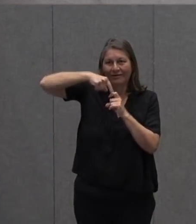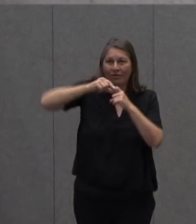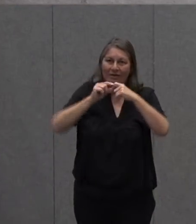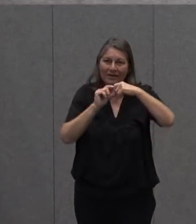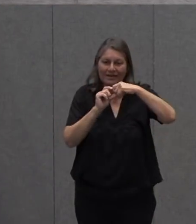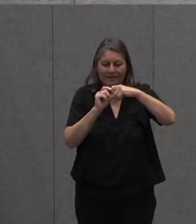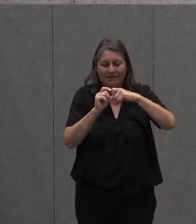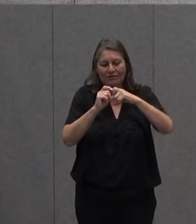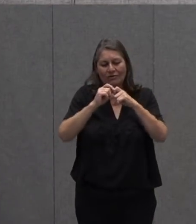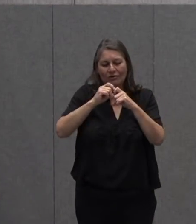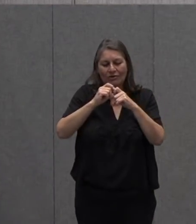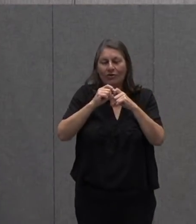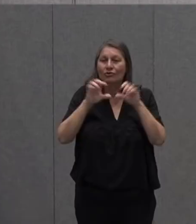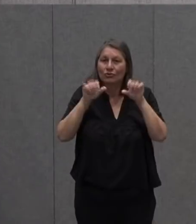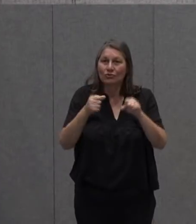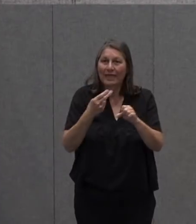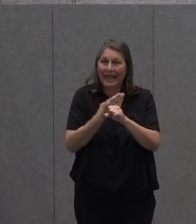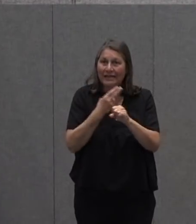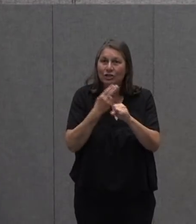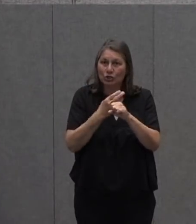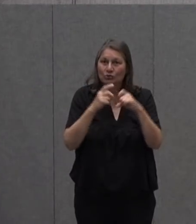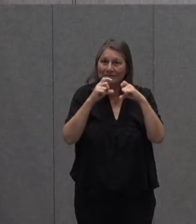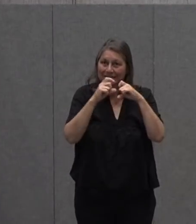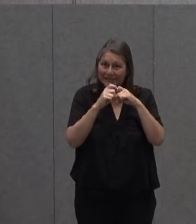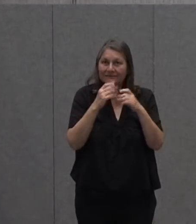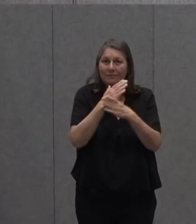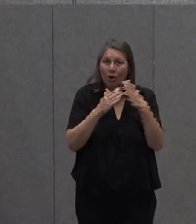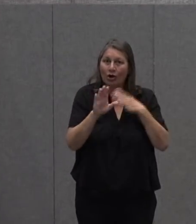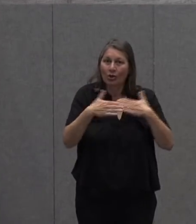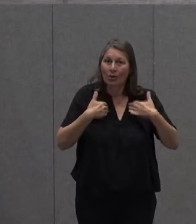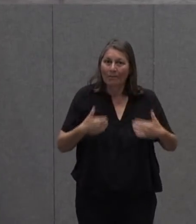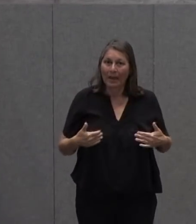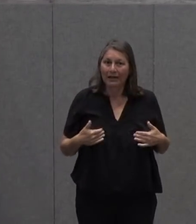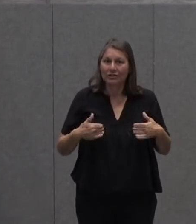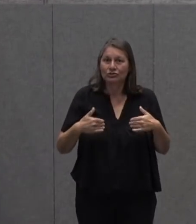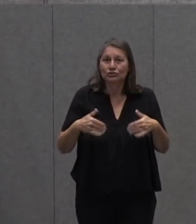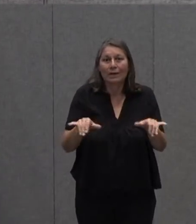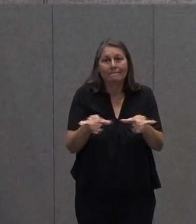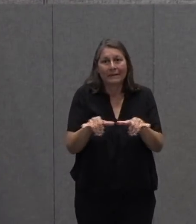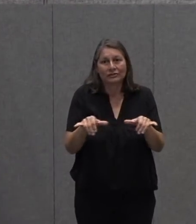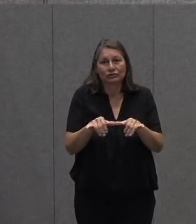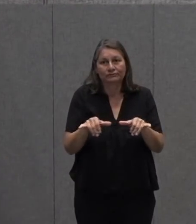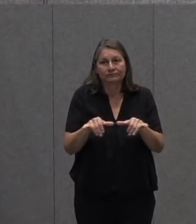to measure eight inches down your paper. I'm gonna use a ruler because that's what I have.